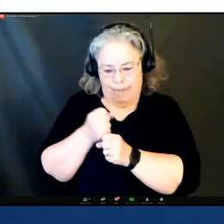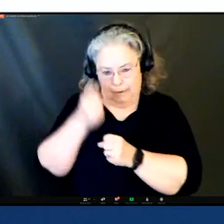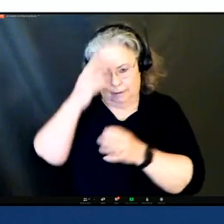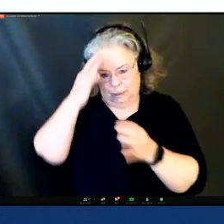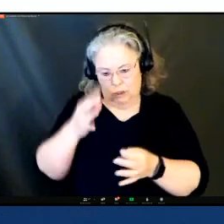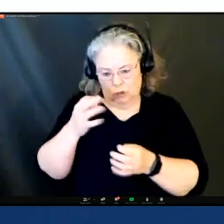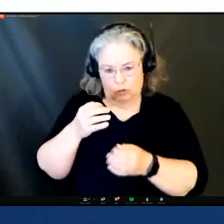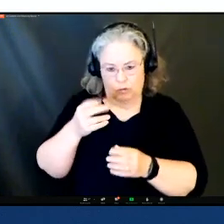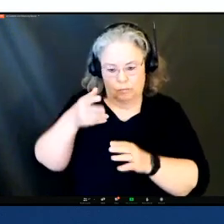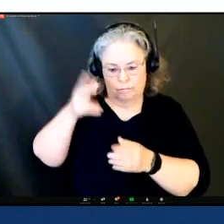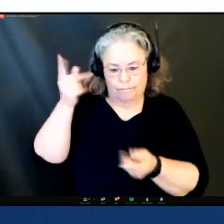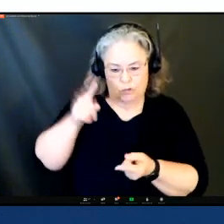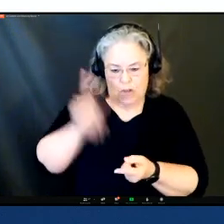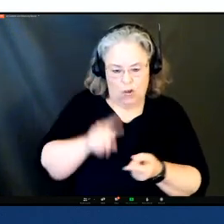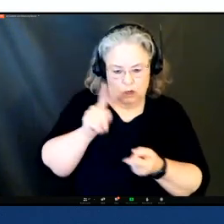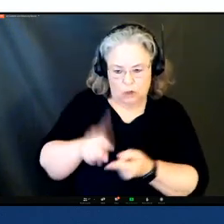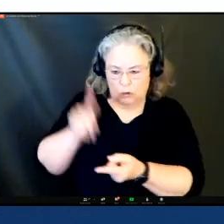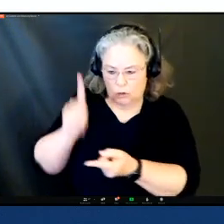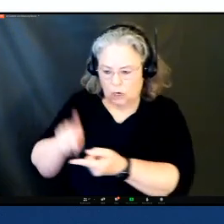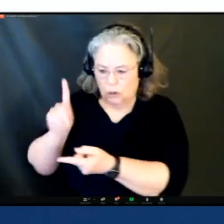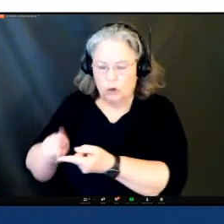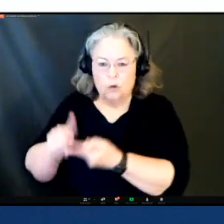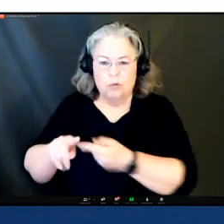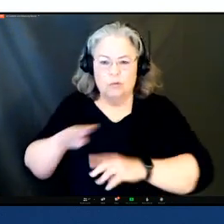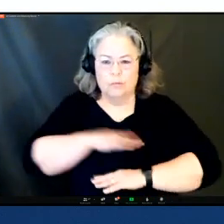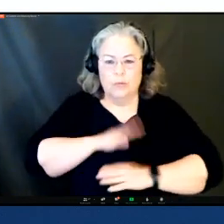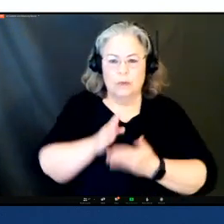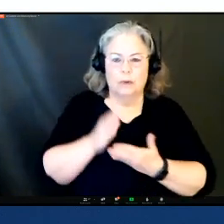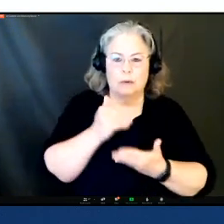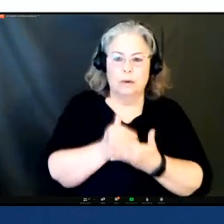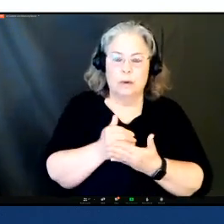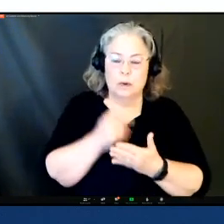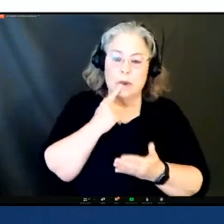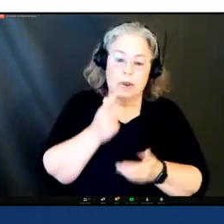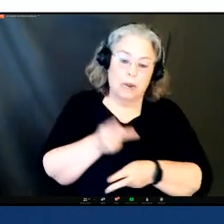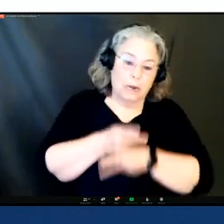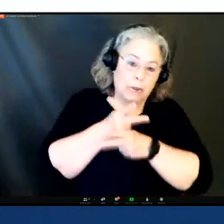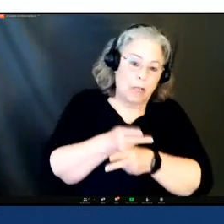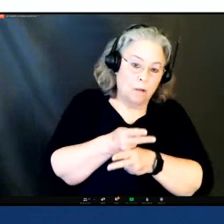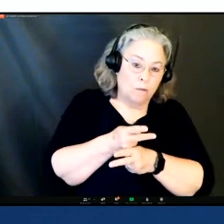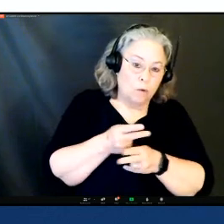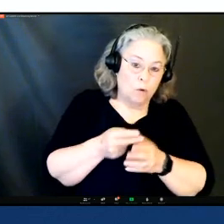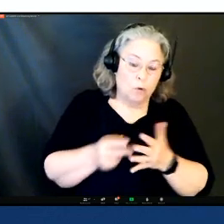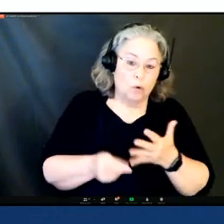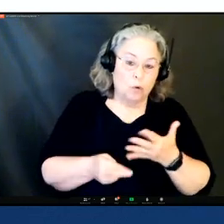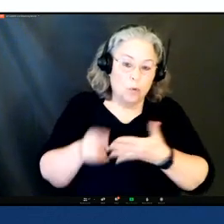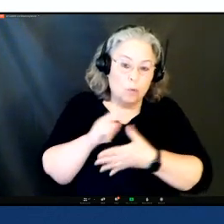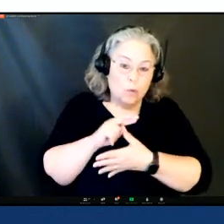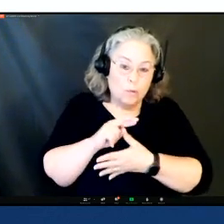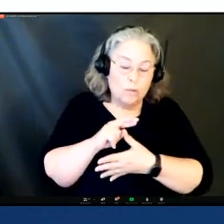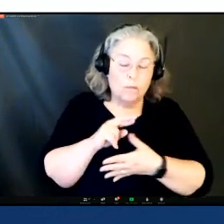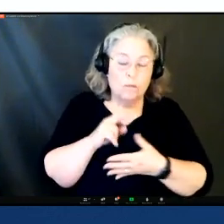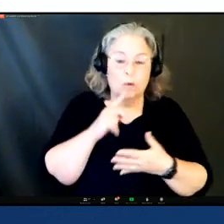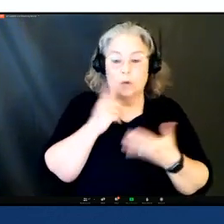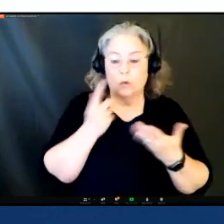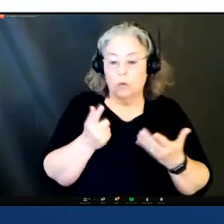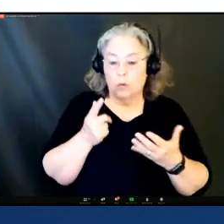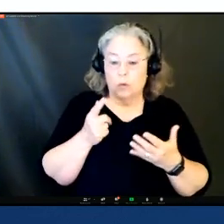This information is then carefully reviewed to evaluate whether it would be appropriate to restore some or all of the reduction taking into account